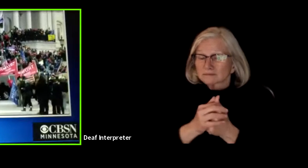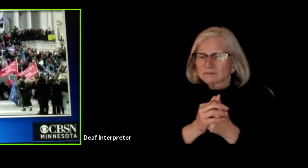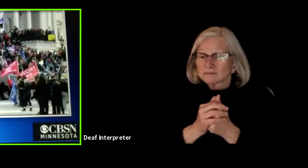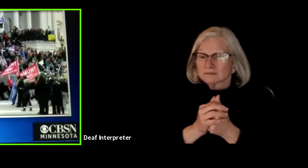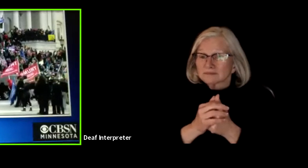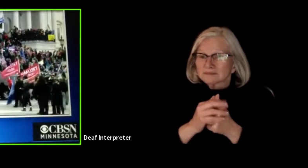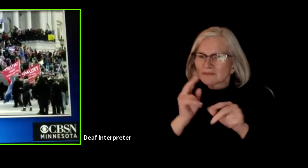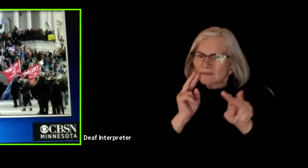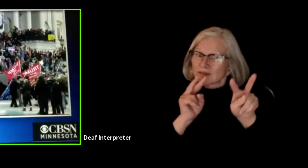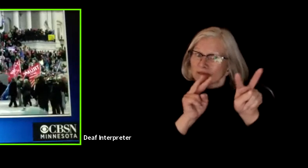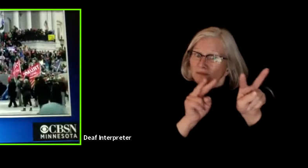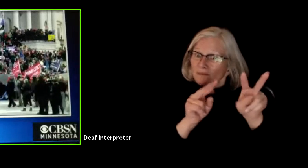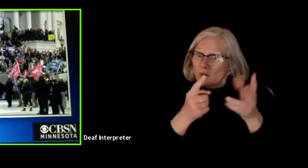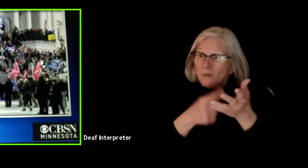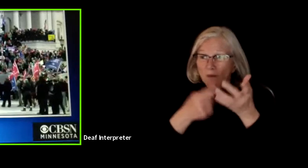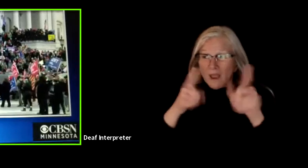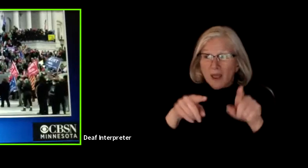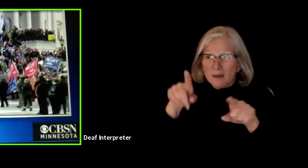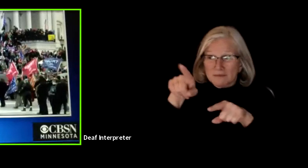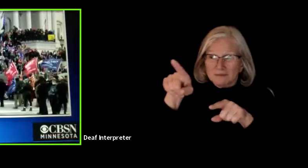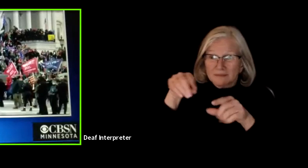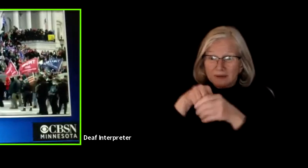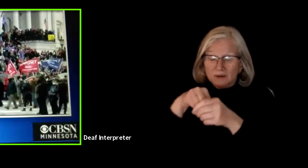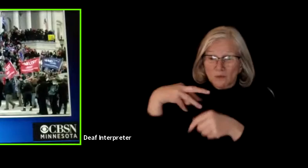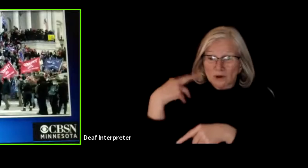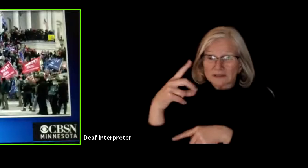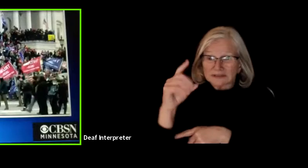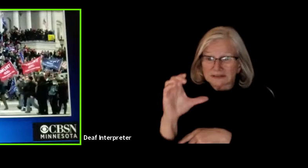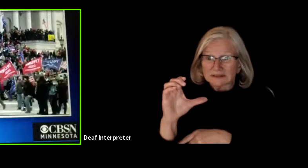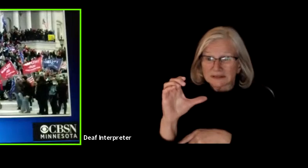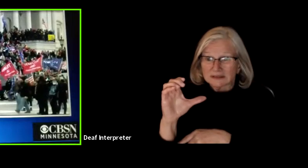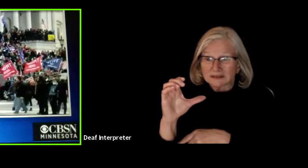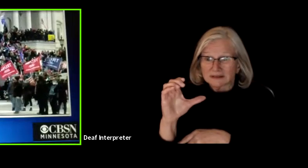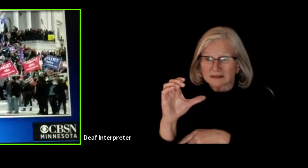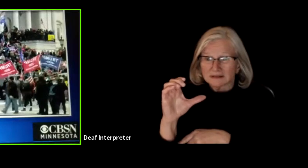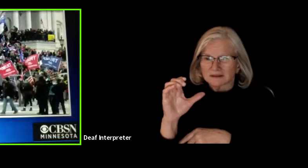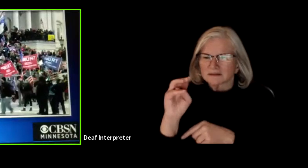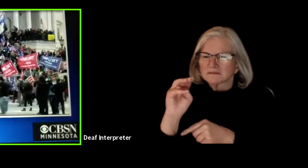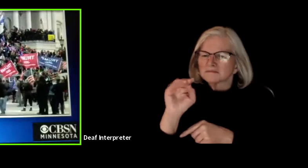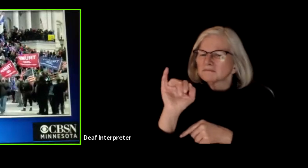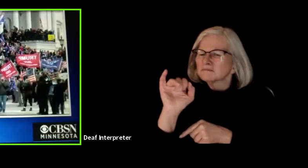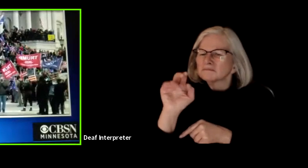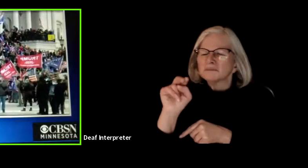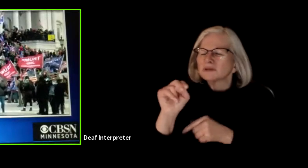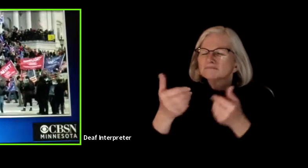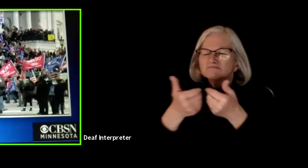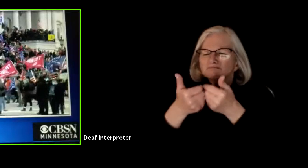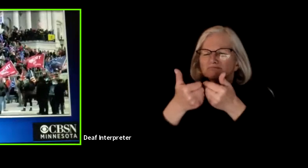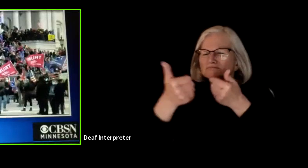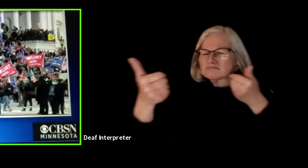THAT THE MINNESOTA WAY OF DOING THINGS IS STILL STABLE. WE DISAGREE ON CERTAIN THINGS BUT OUR VALUES ARE THE SAME.